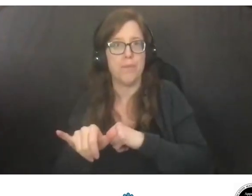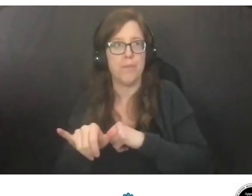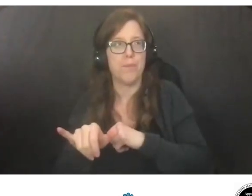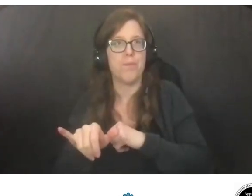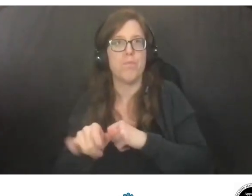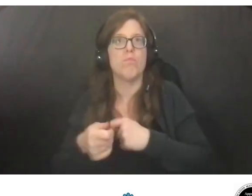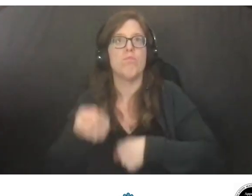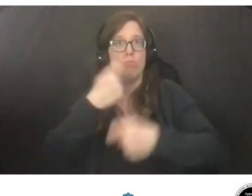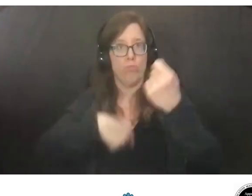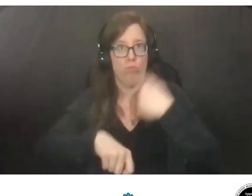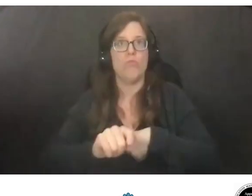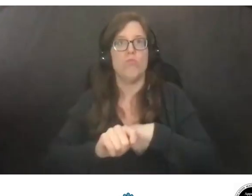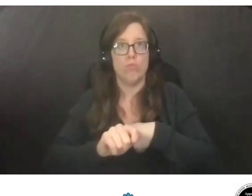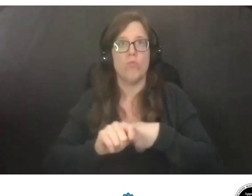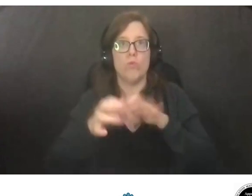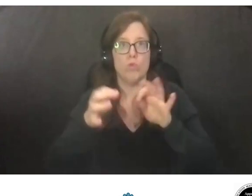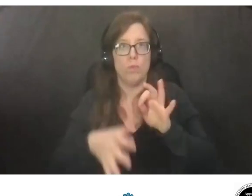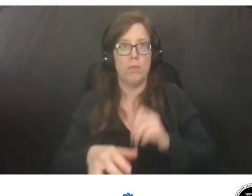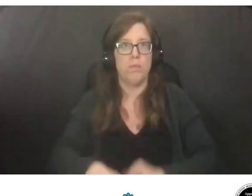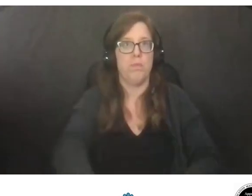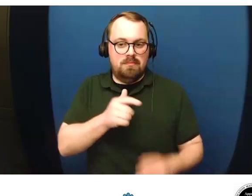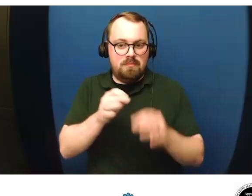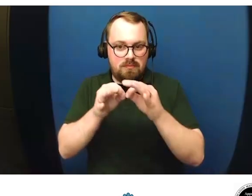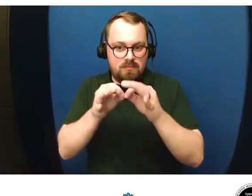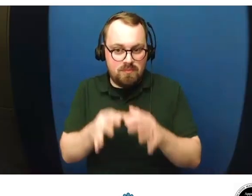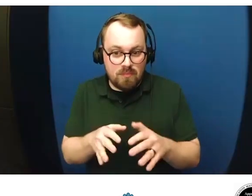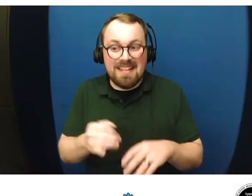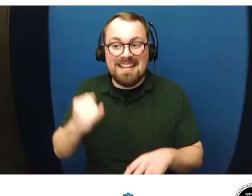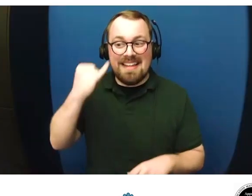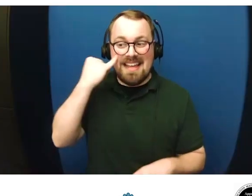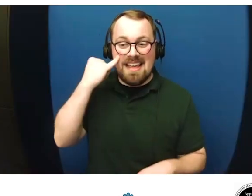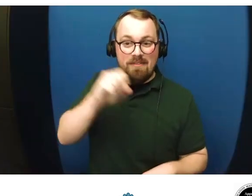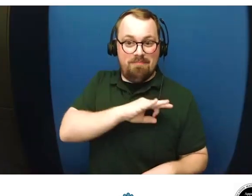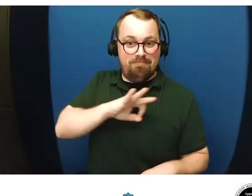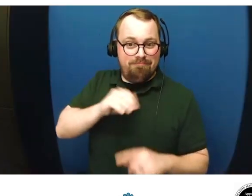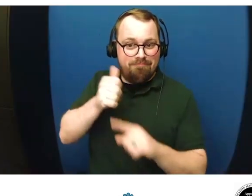Other things to put under, that is, if the staff needs training for supporting the